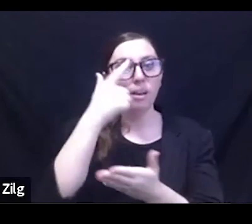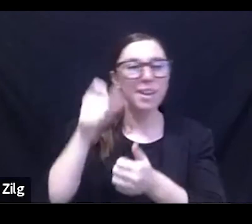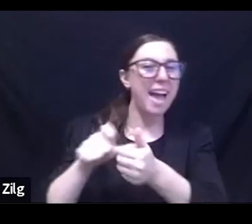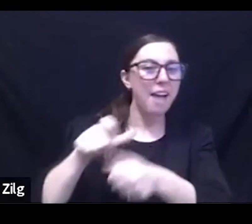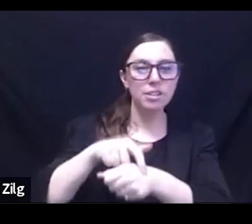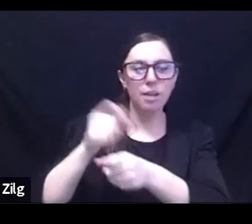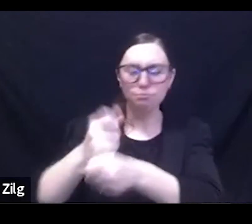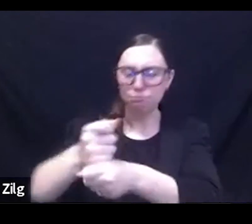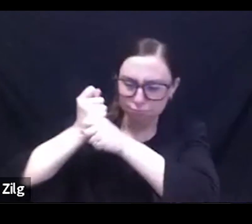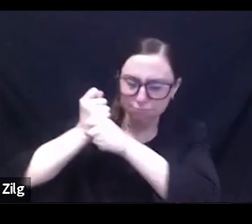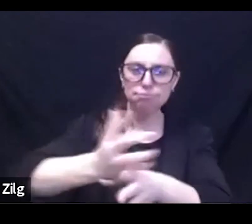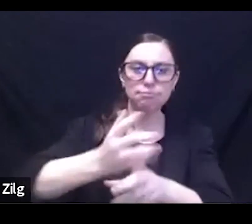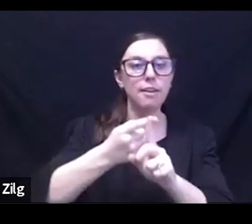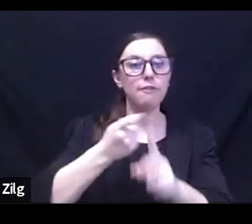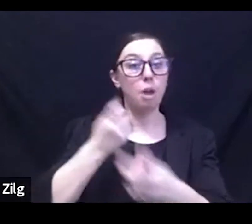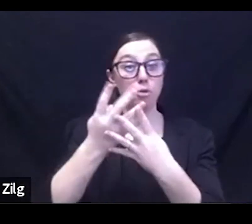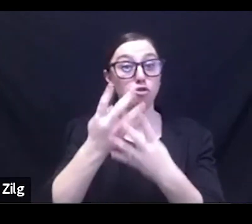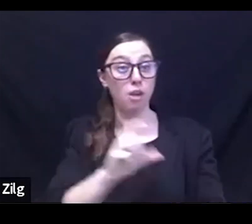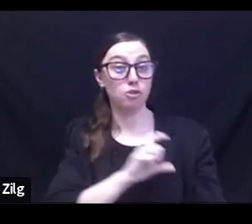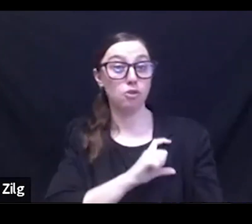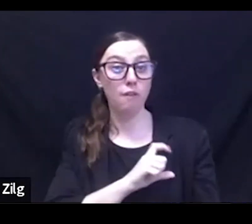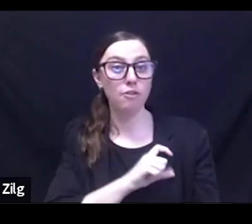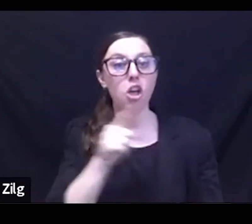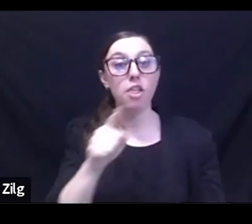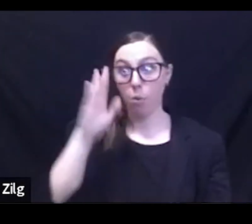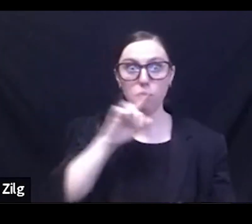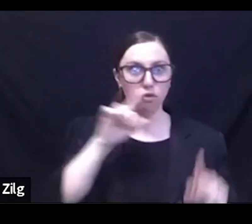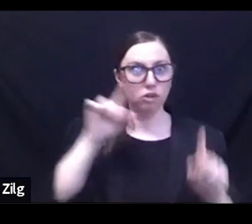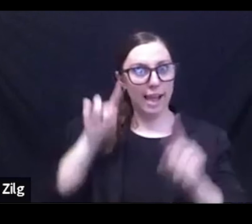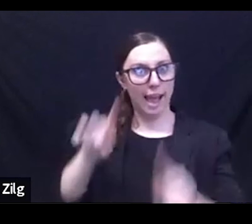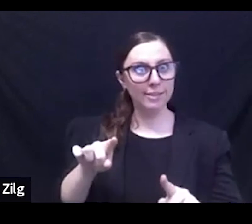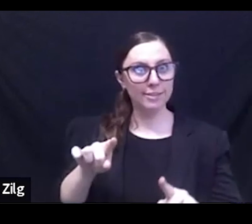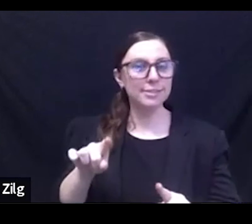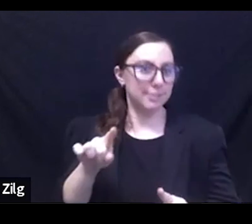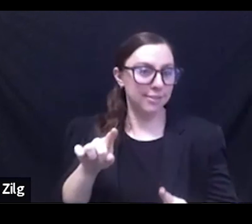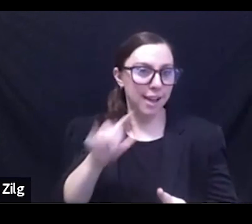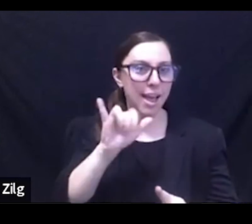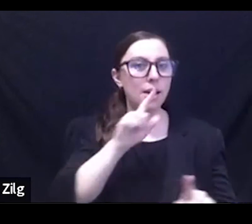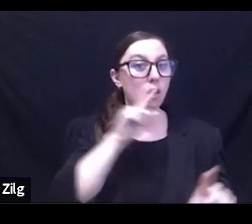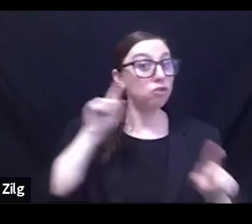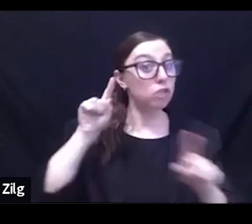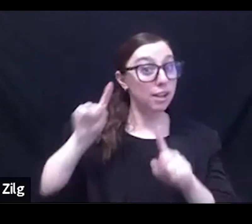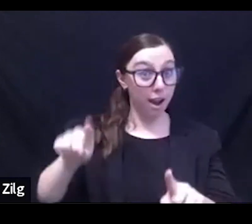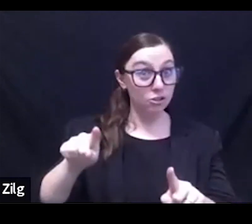time they would be screamed at by a corrections officer, they would react and that reaction would ultimately